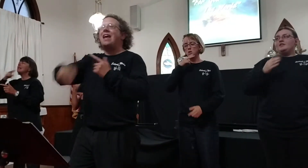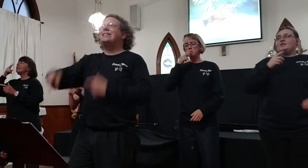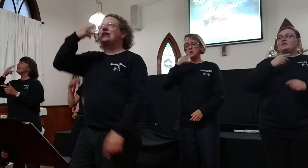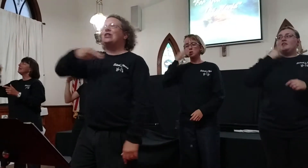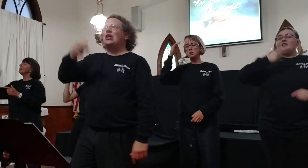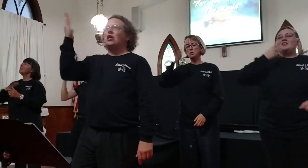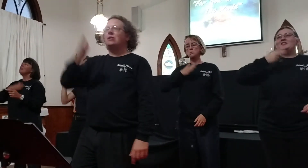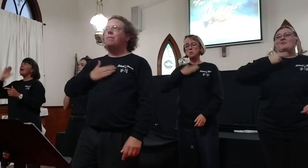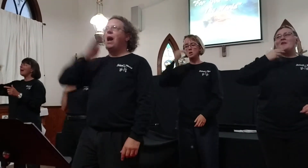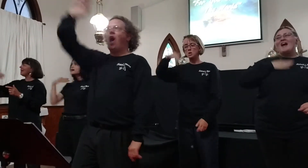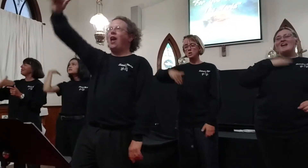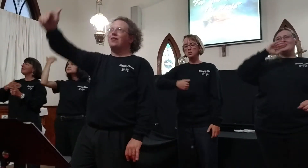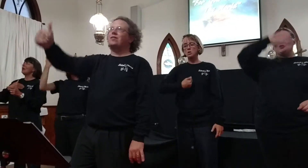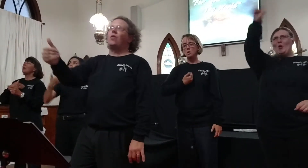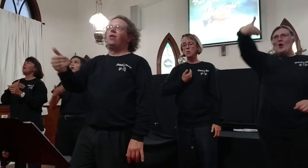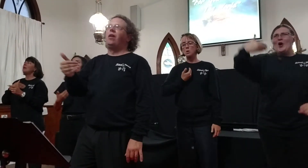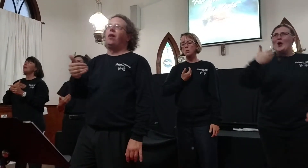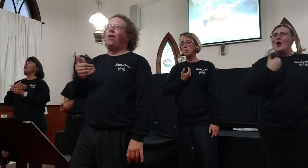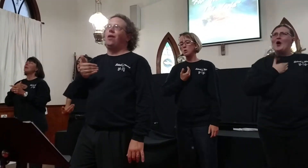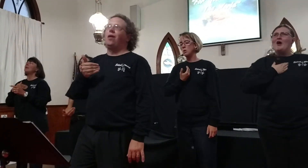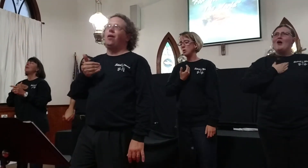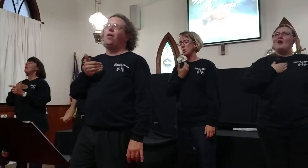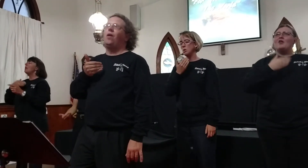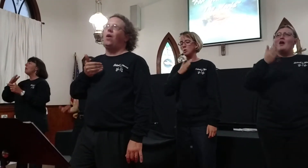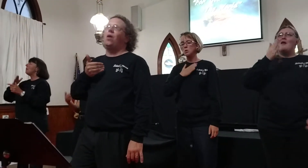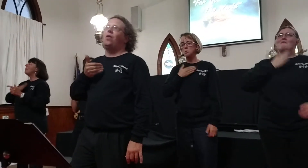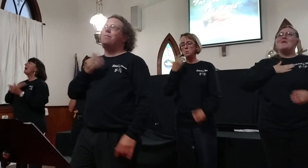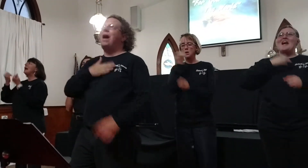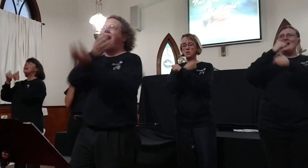Then sings my soul